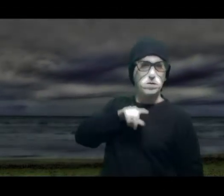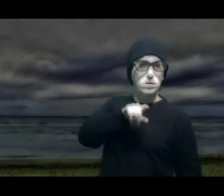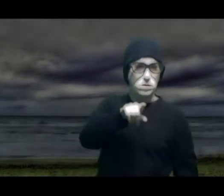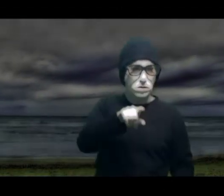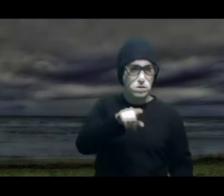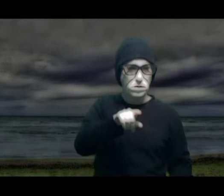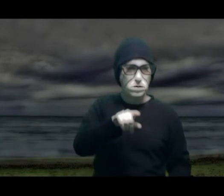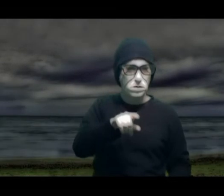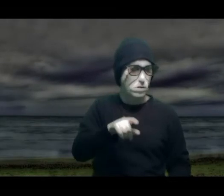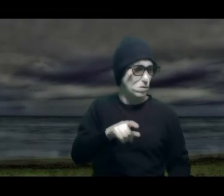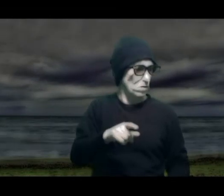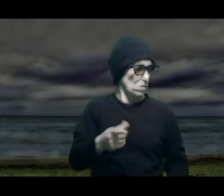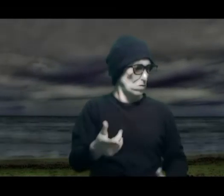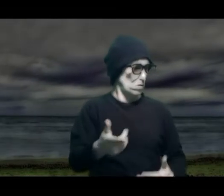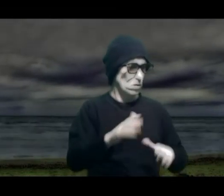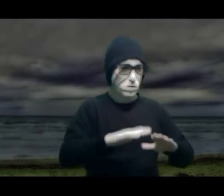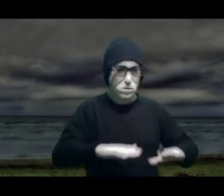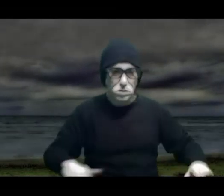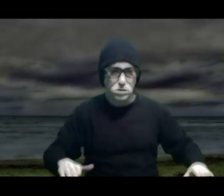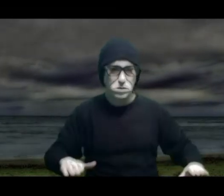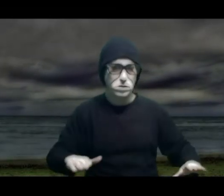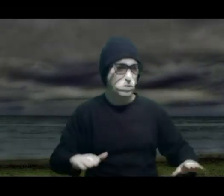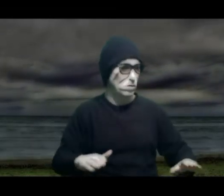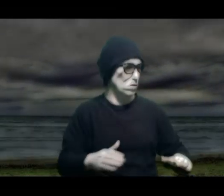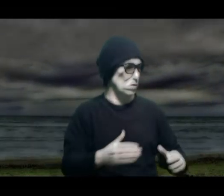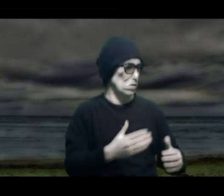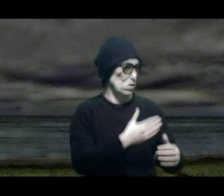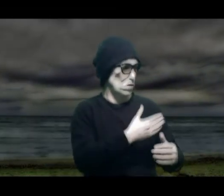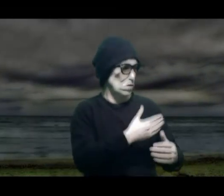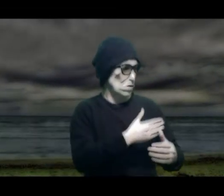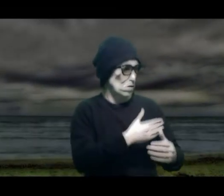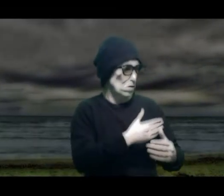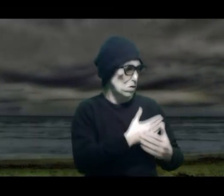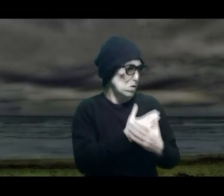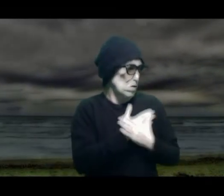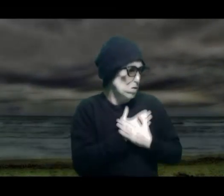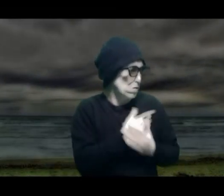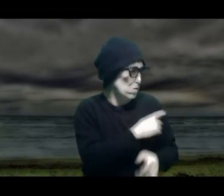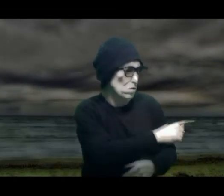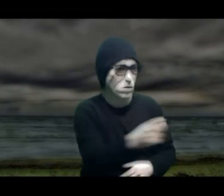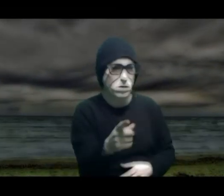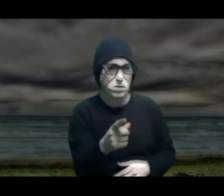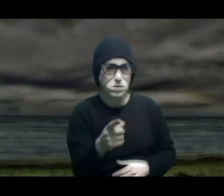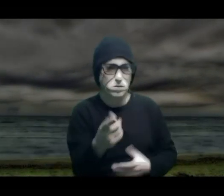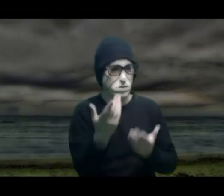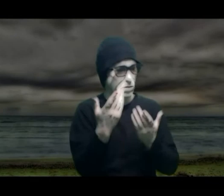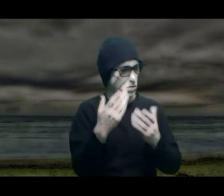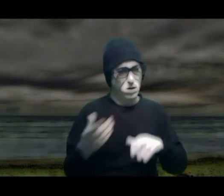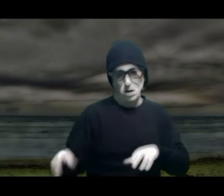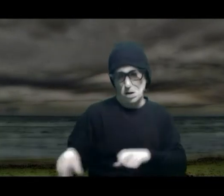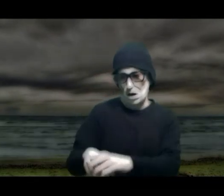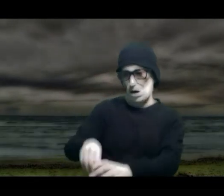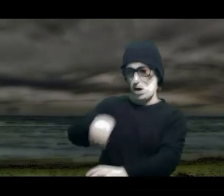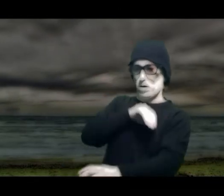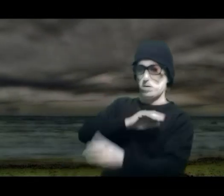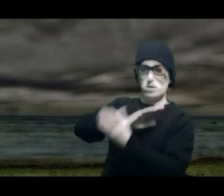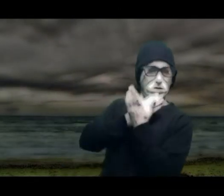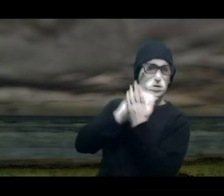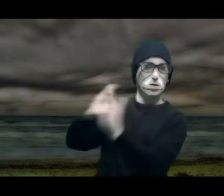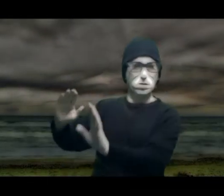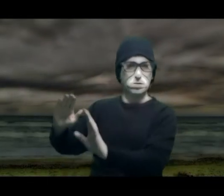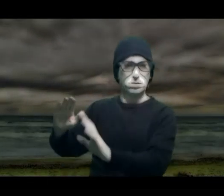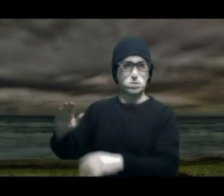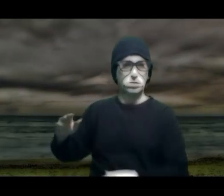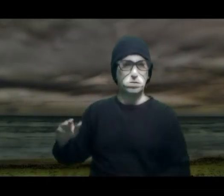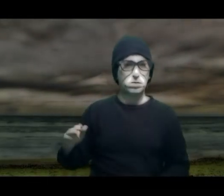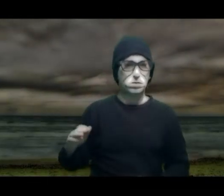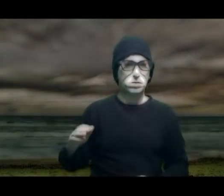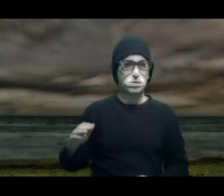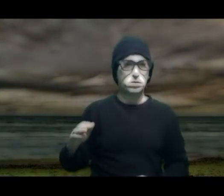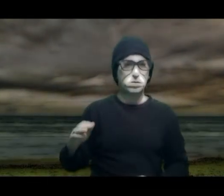keep yourselves, your loved ones and your children well away from psychiatry